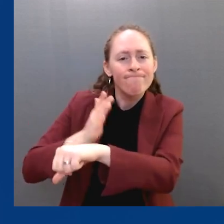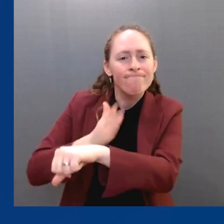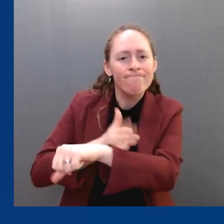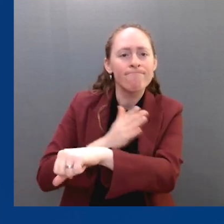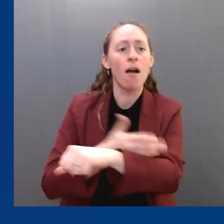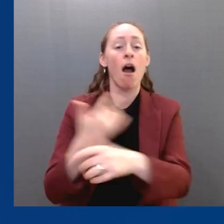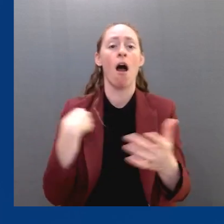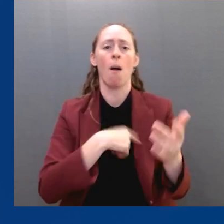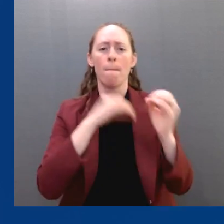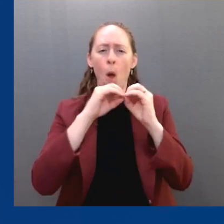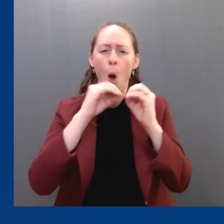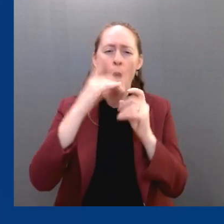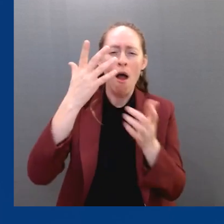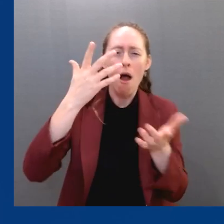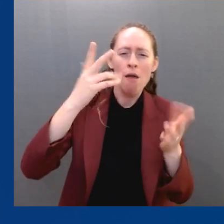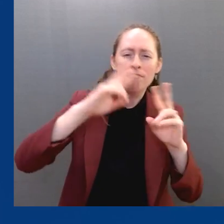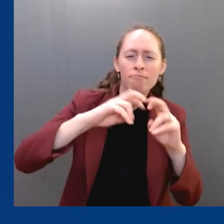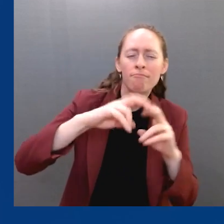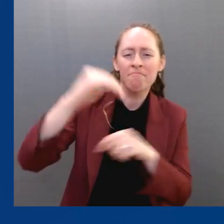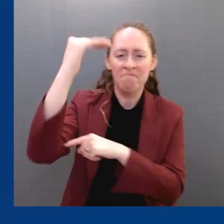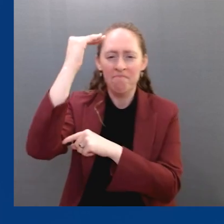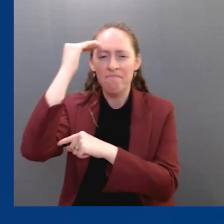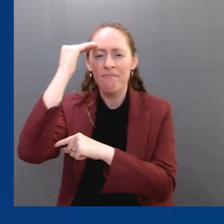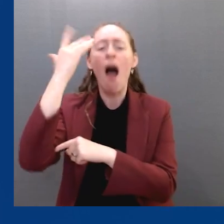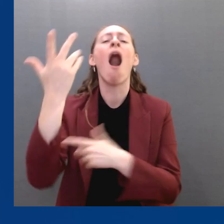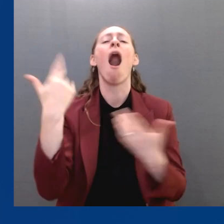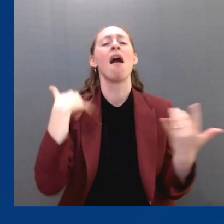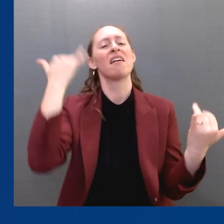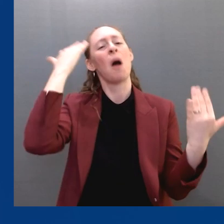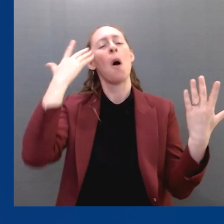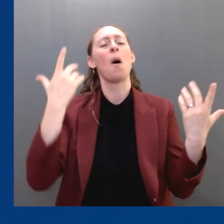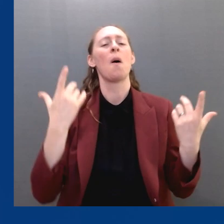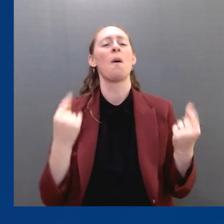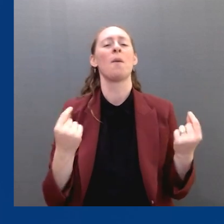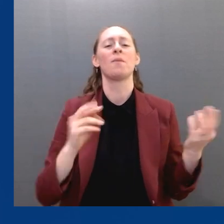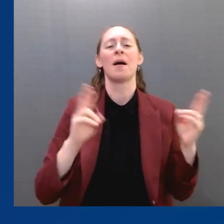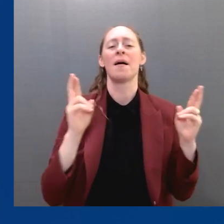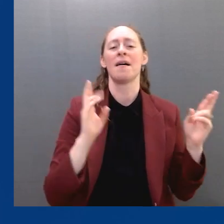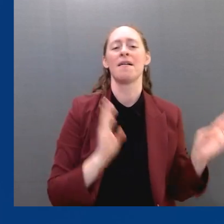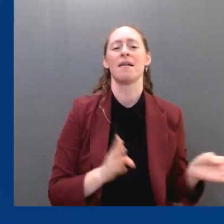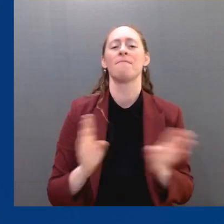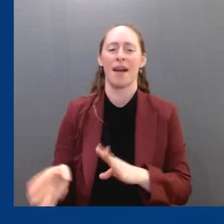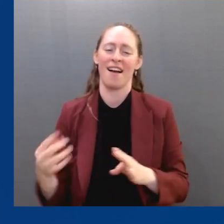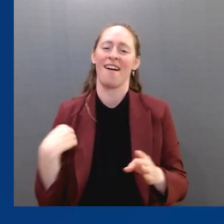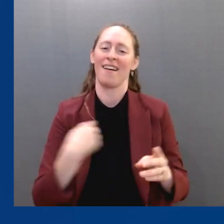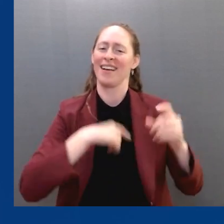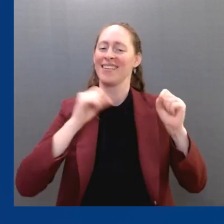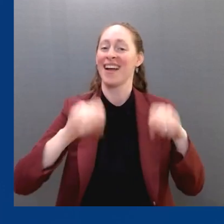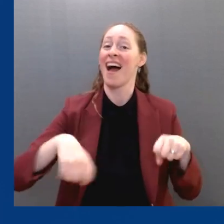we have all the capabilities we need to protect the American people vaccines and boosters,